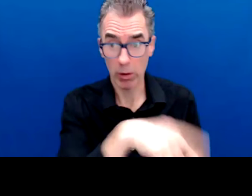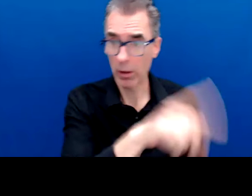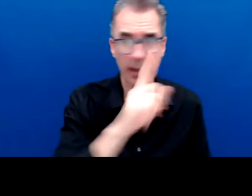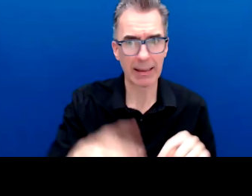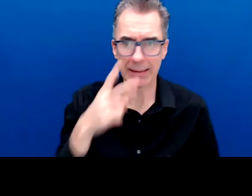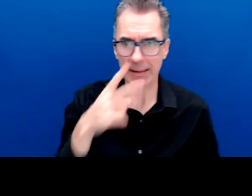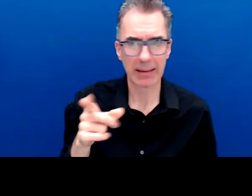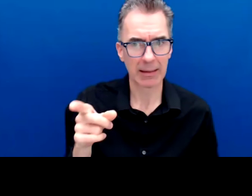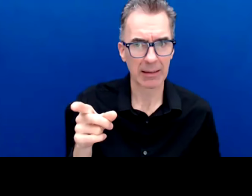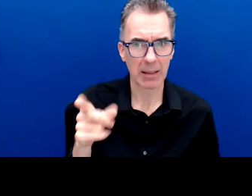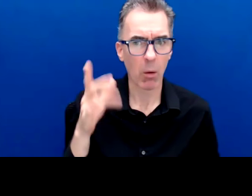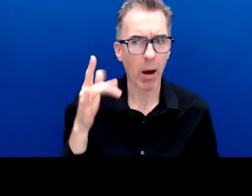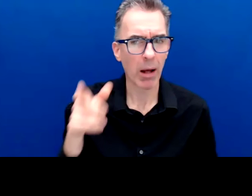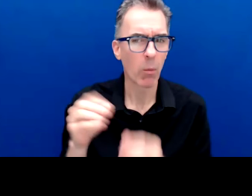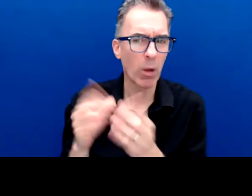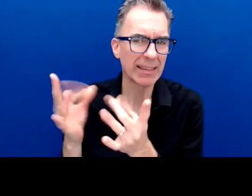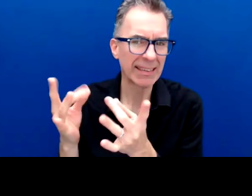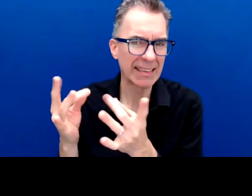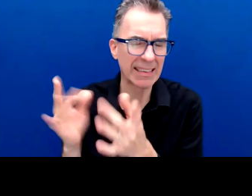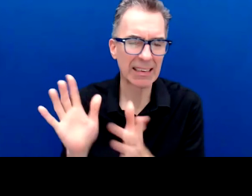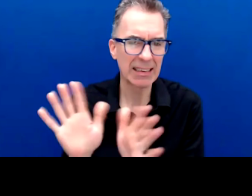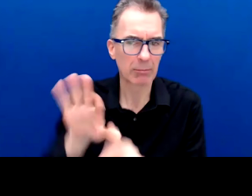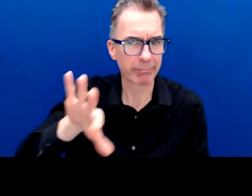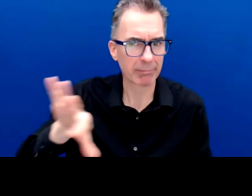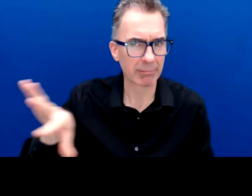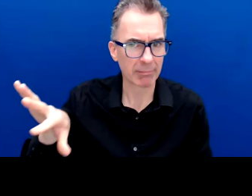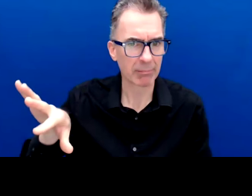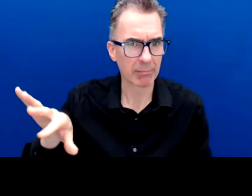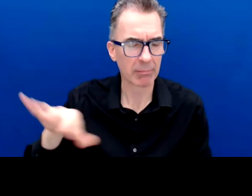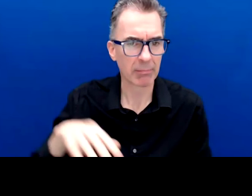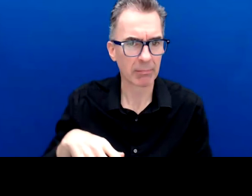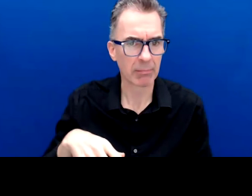because they're a little bit more of a sensitive topic. It's to be more proactive with making sure